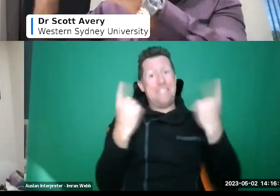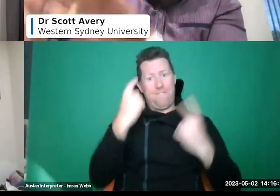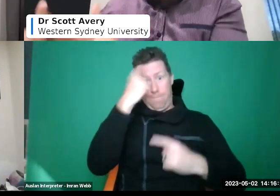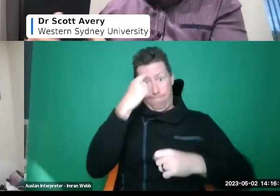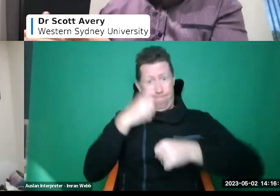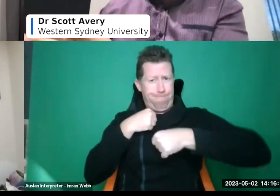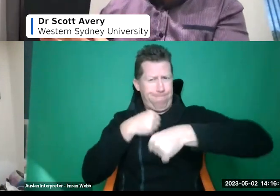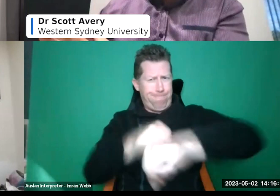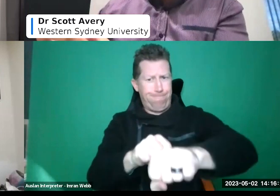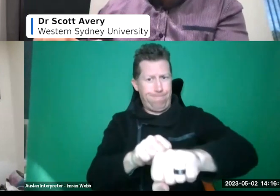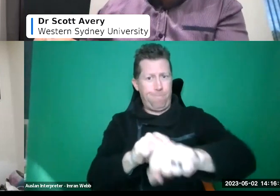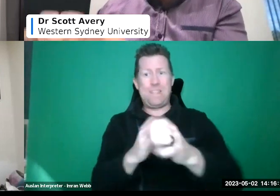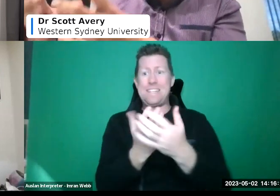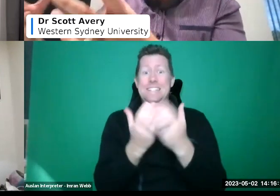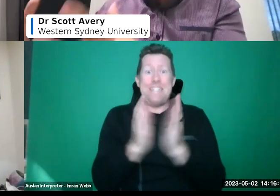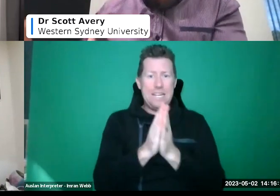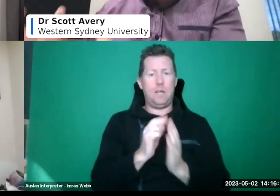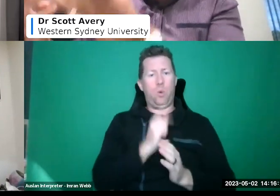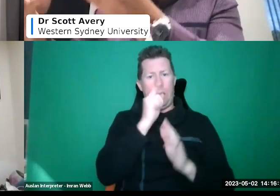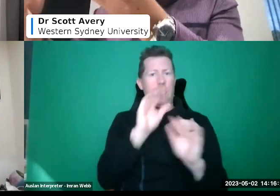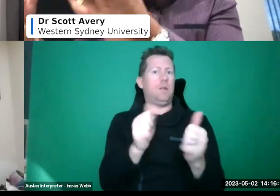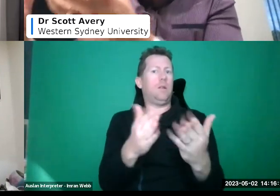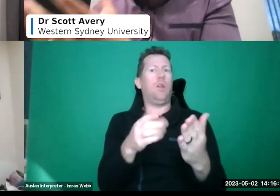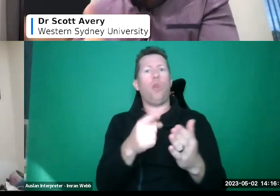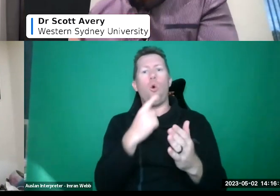of, of how we can provide services